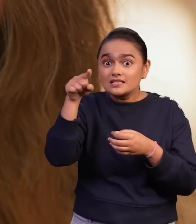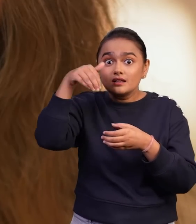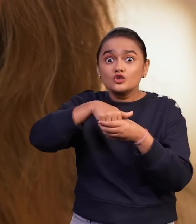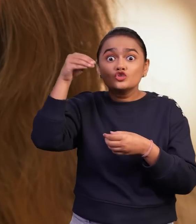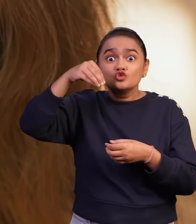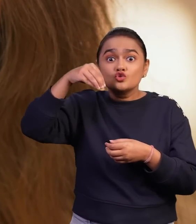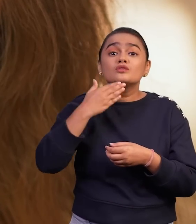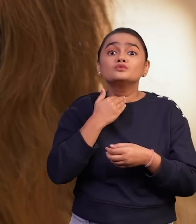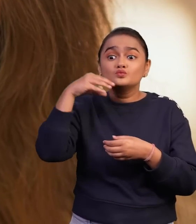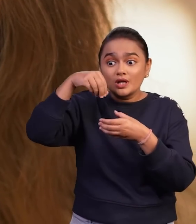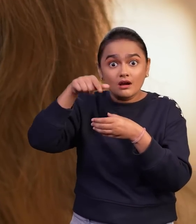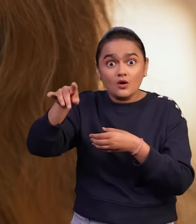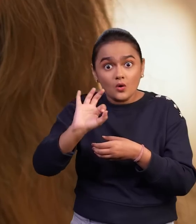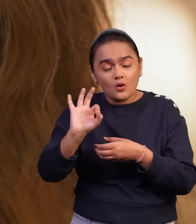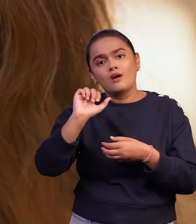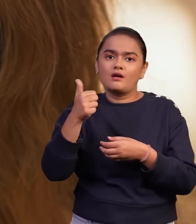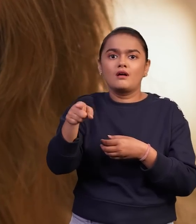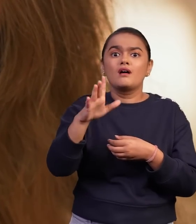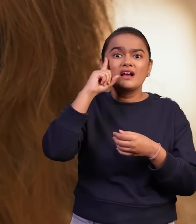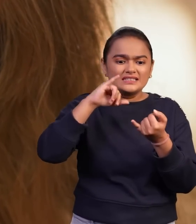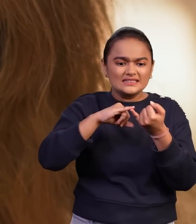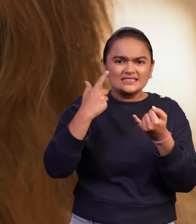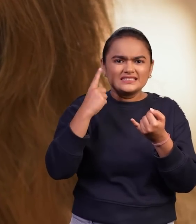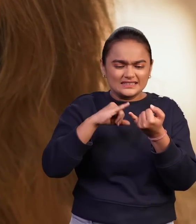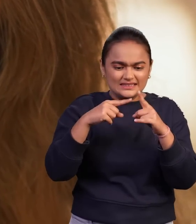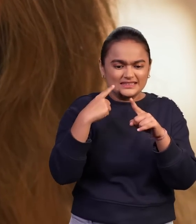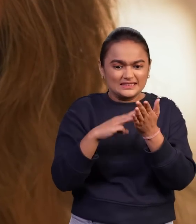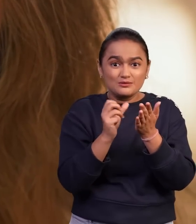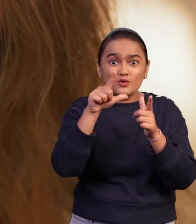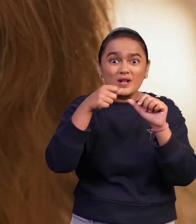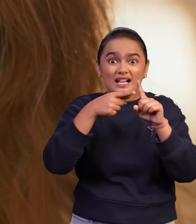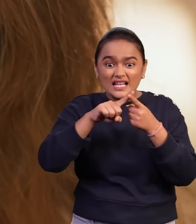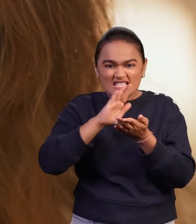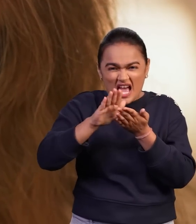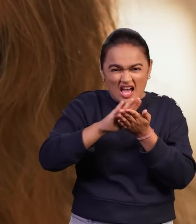They stimulate the saliva, cleaning the teeth and strengthening jaw muscles.